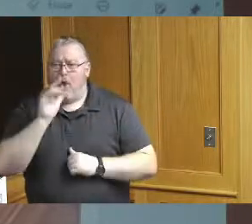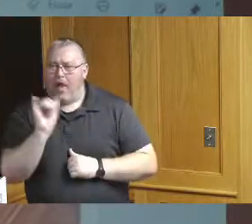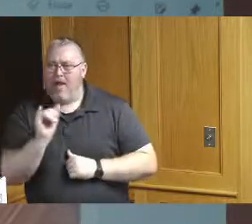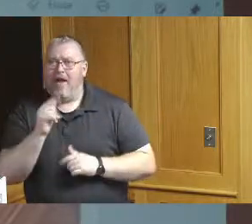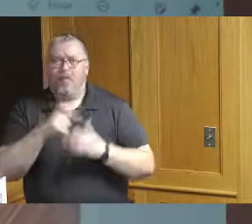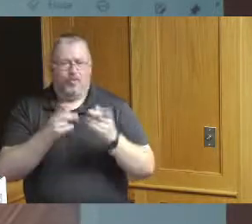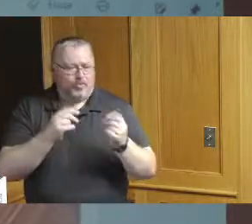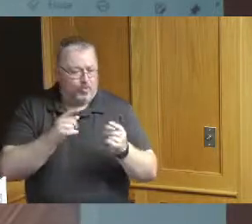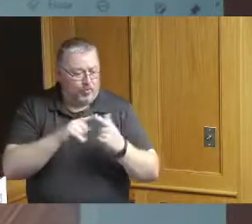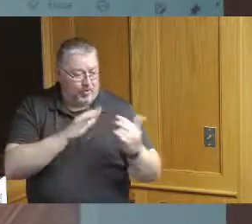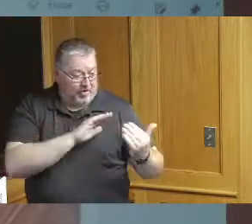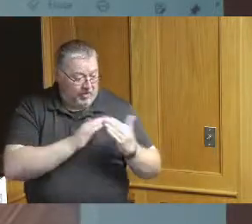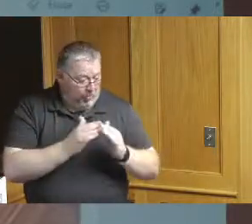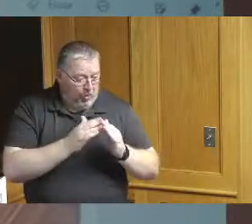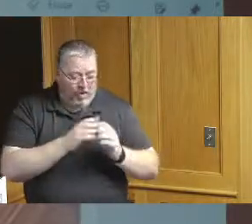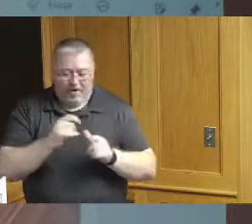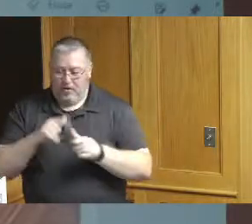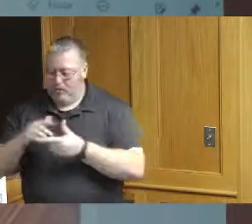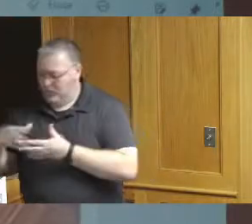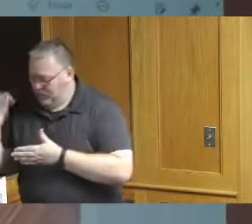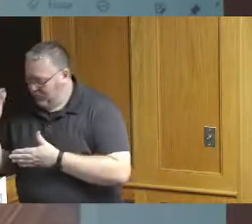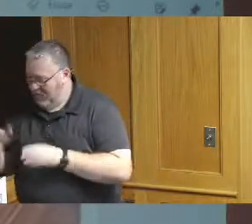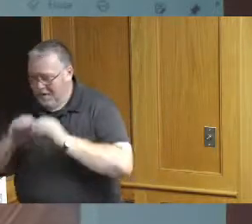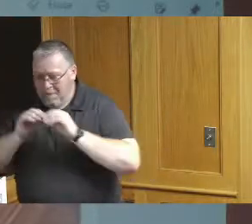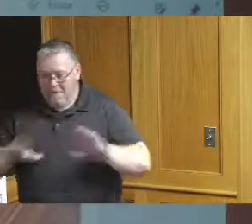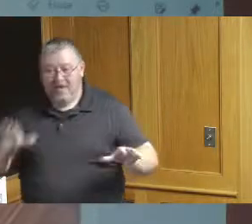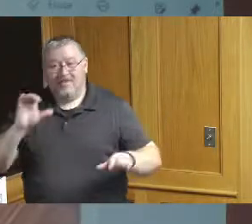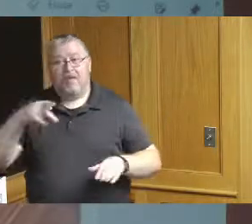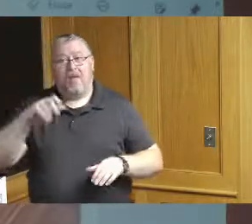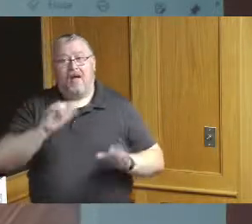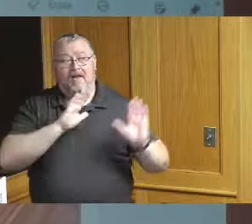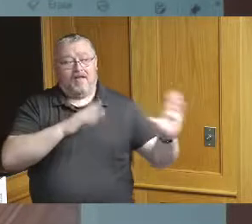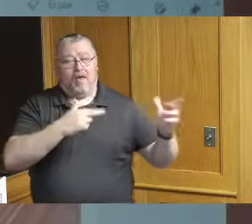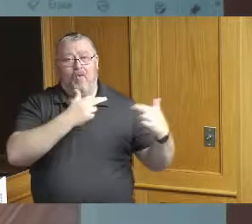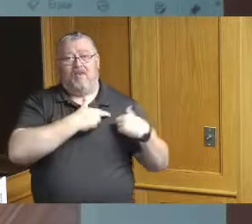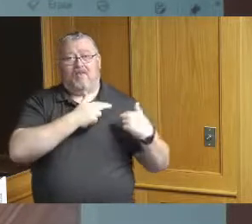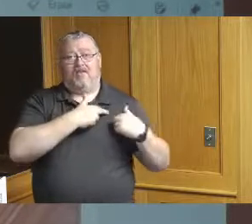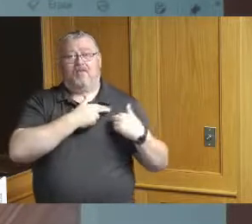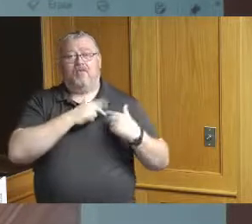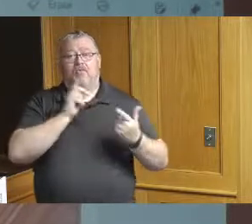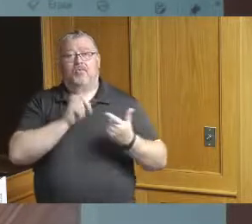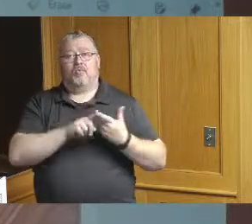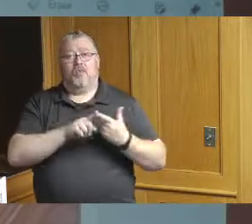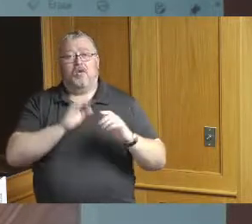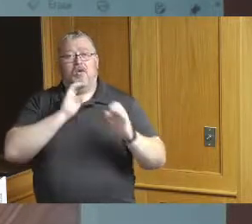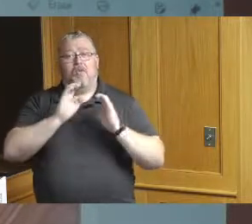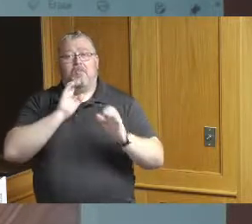both to the public and to the students it's cps's responsibility to communicate with the students